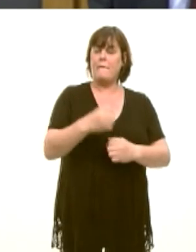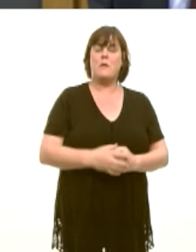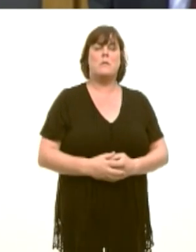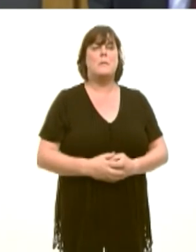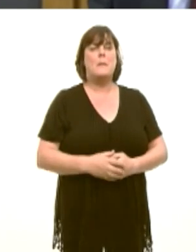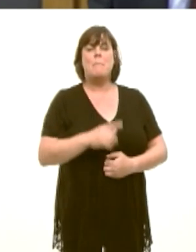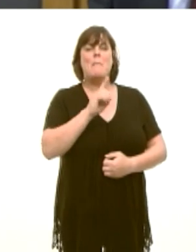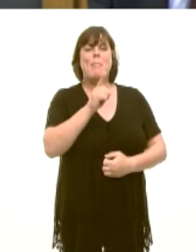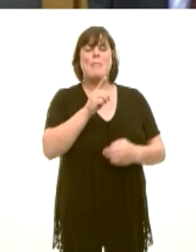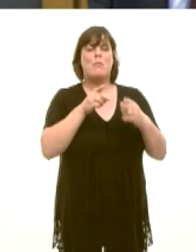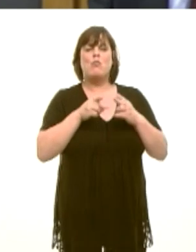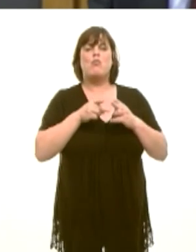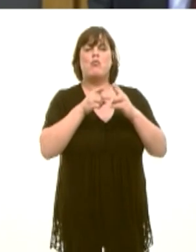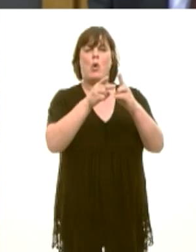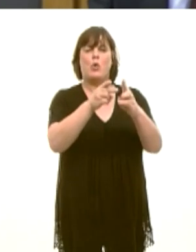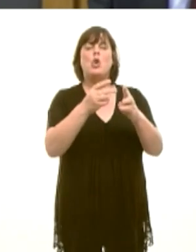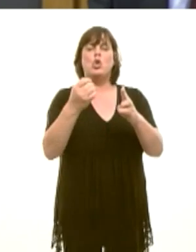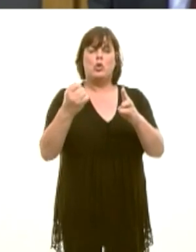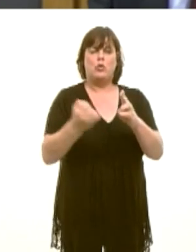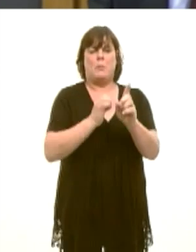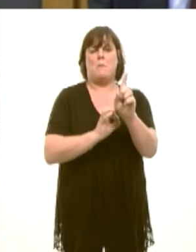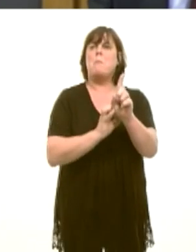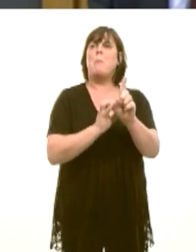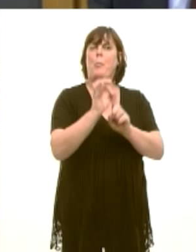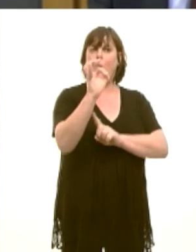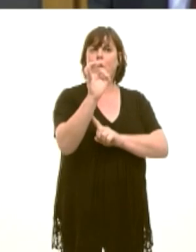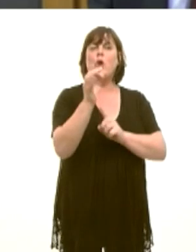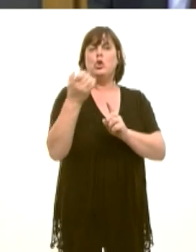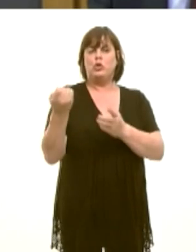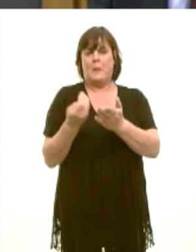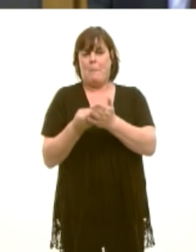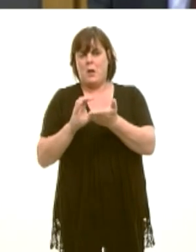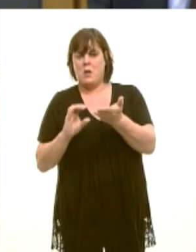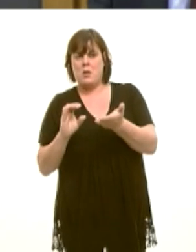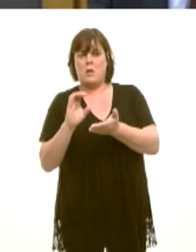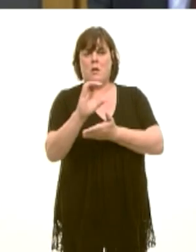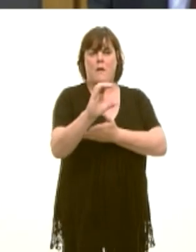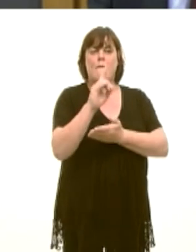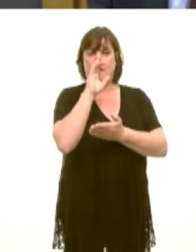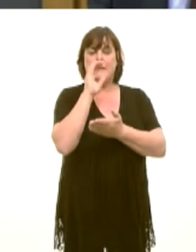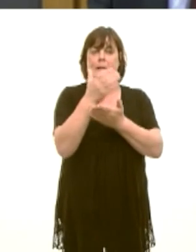for significant enhancement and significant investment to improve road safety and to improve